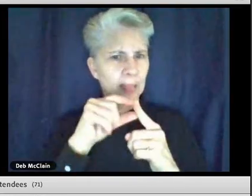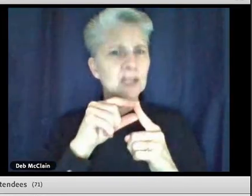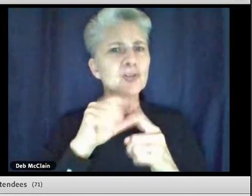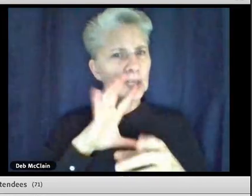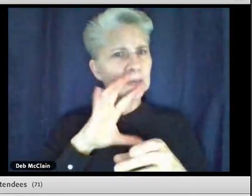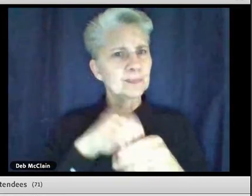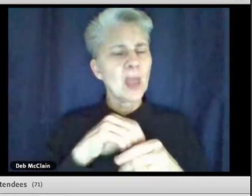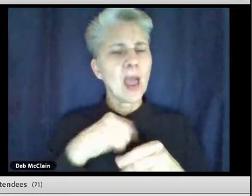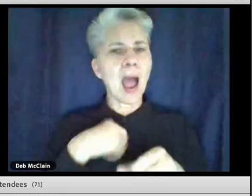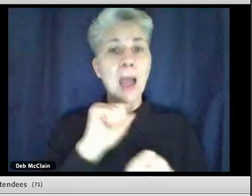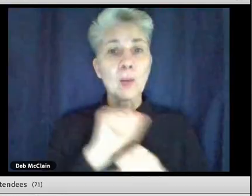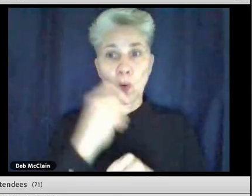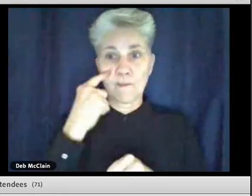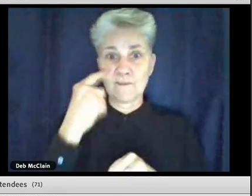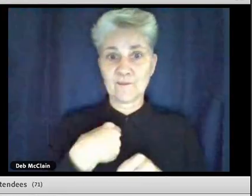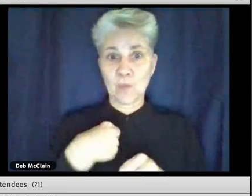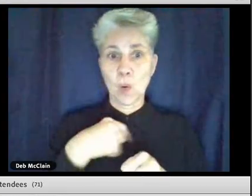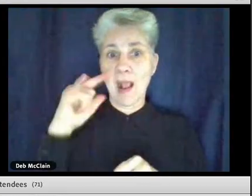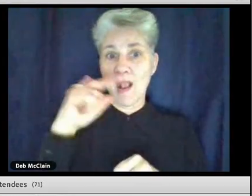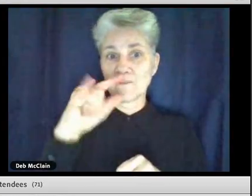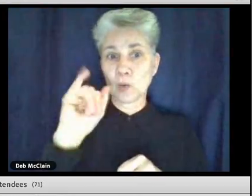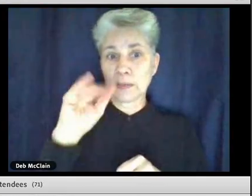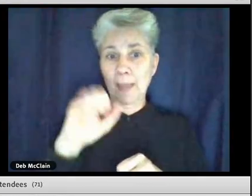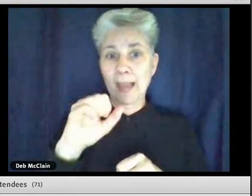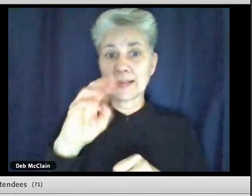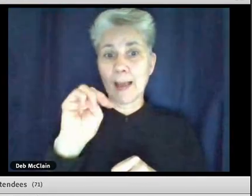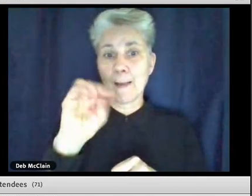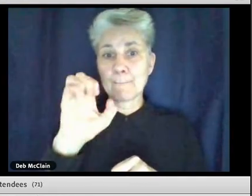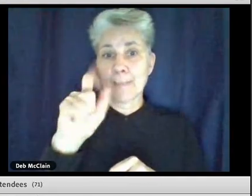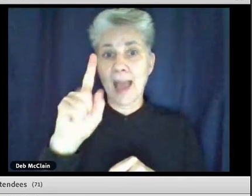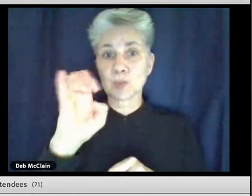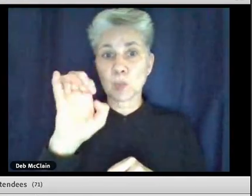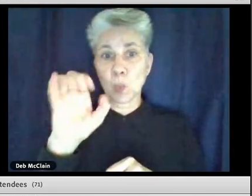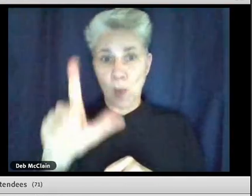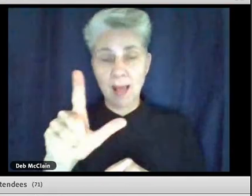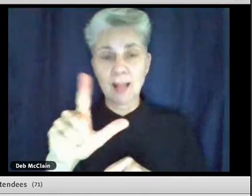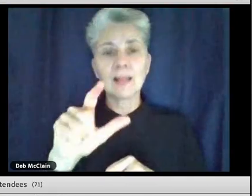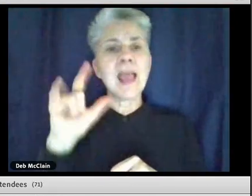I work for -- out on the Air Force base at Maxwell Air Force Base in Alabama, which is near Montgomery,